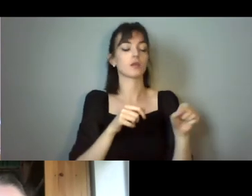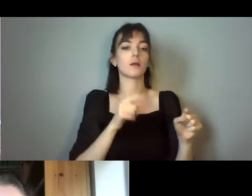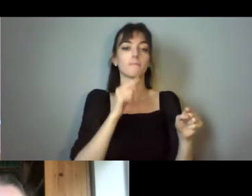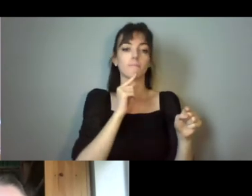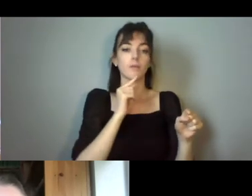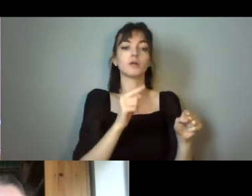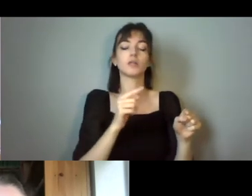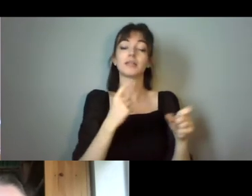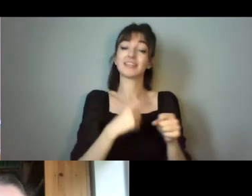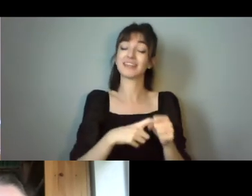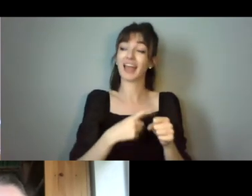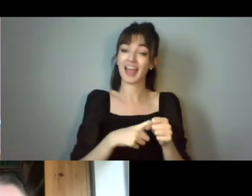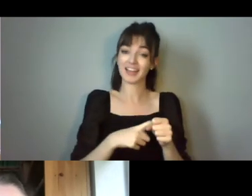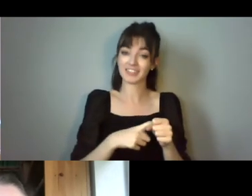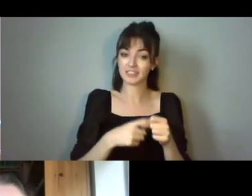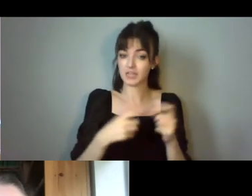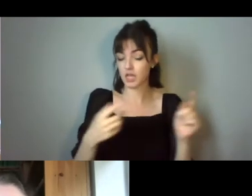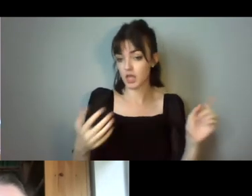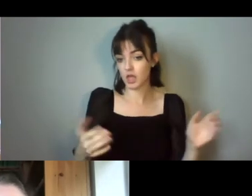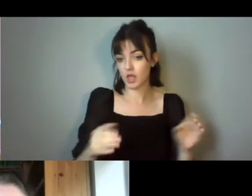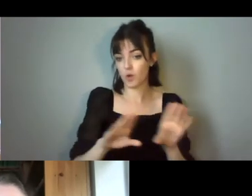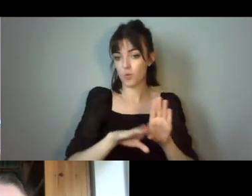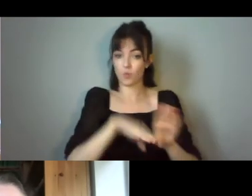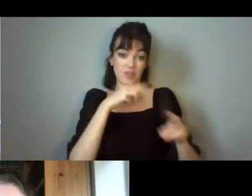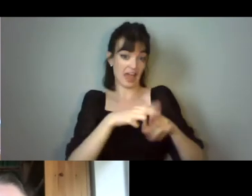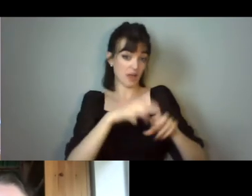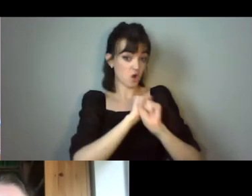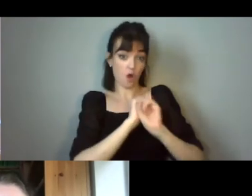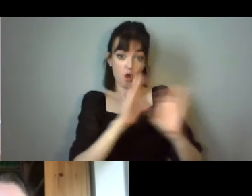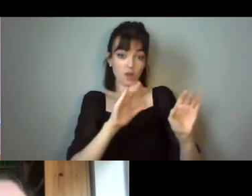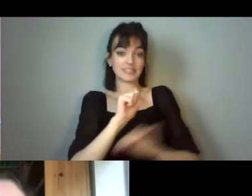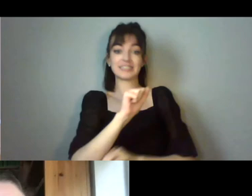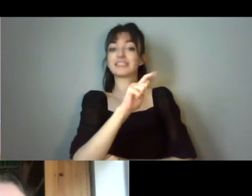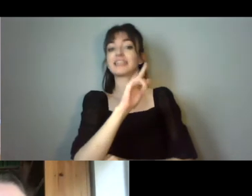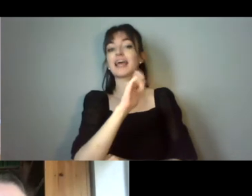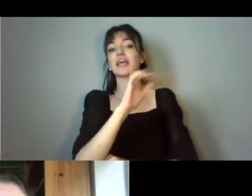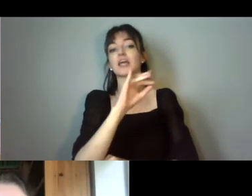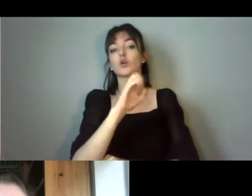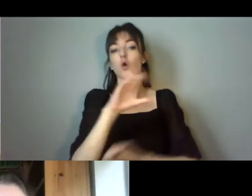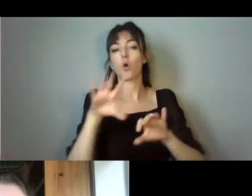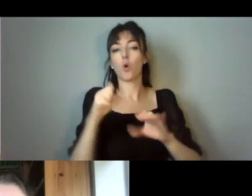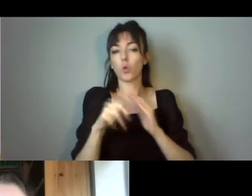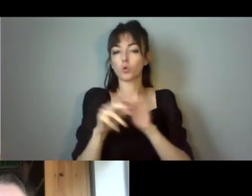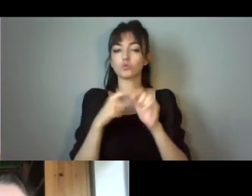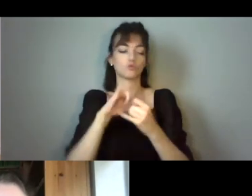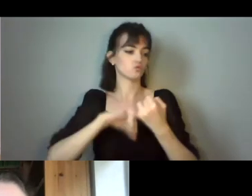probably involving all the stakeholders that could represent a future threat to the reform.